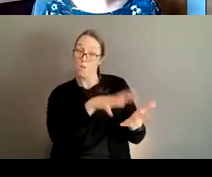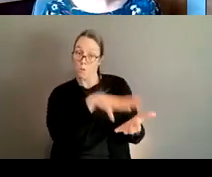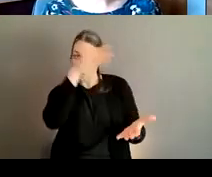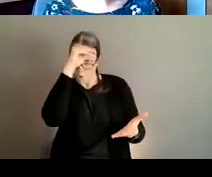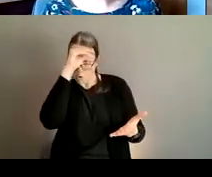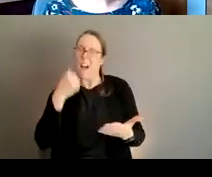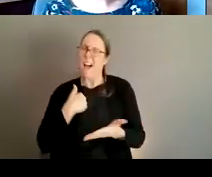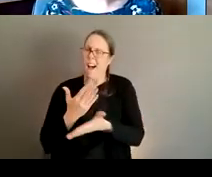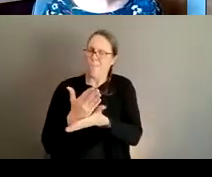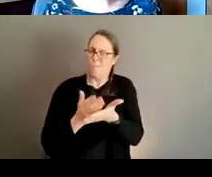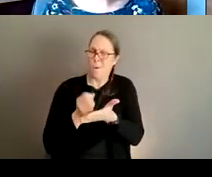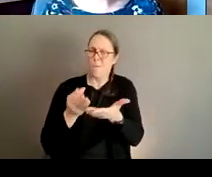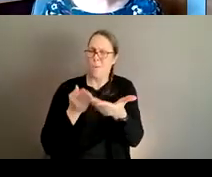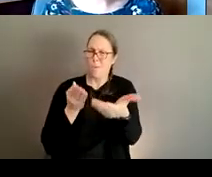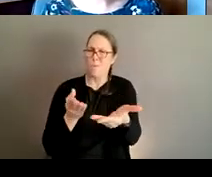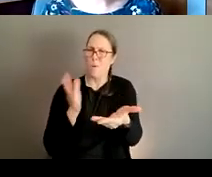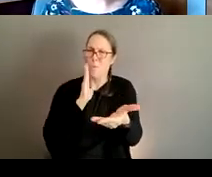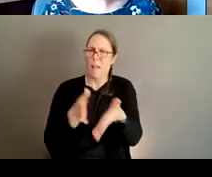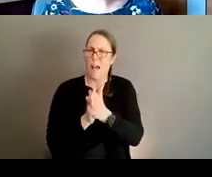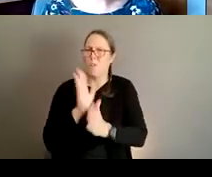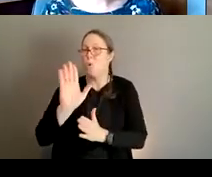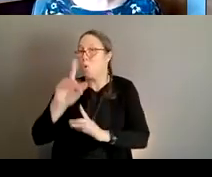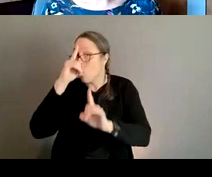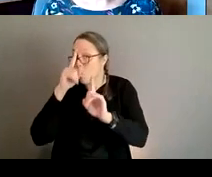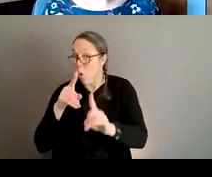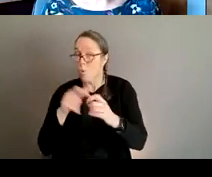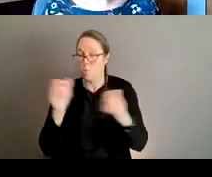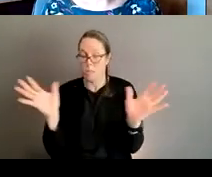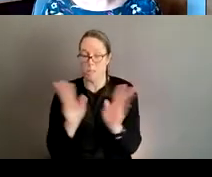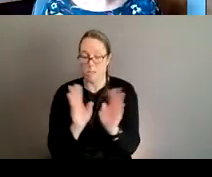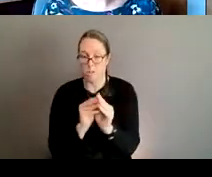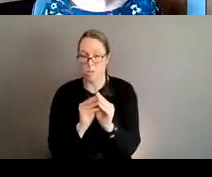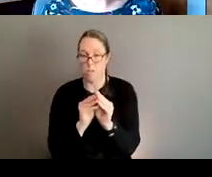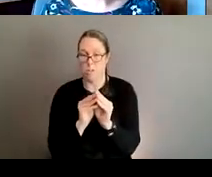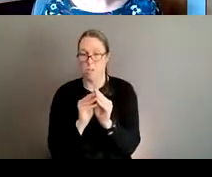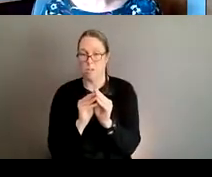to ask you about what your goals are with this session. And that's what you are just